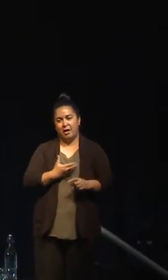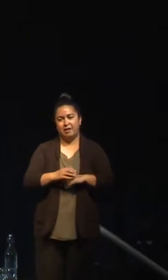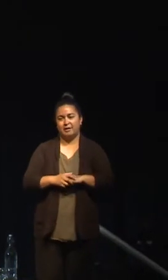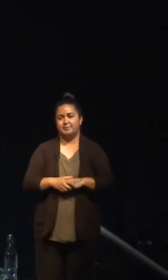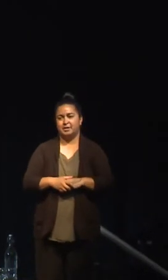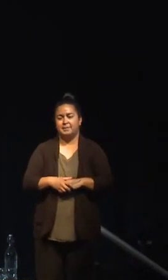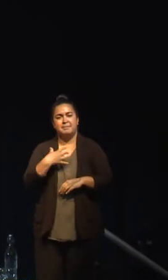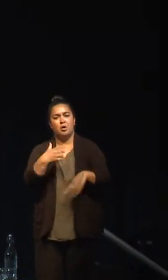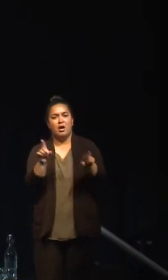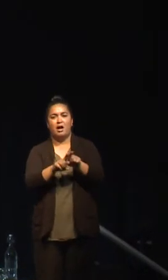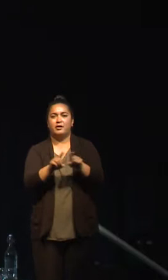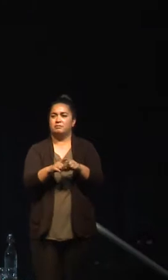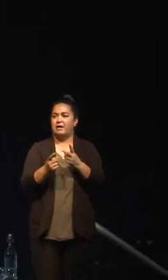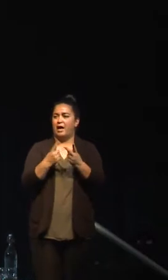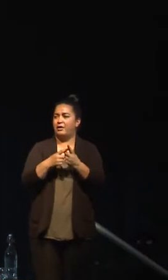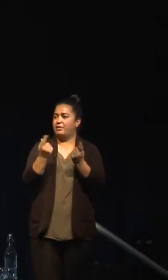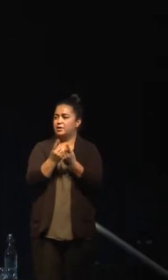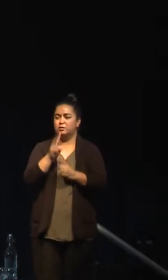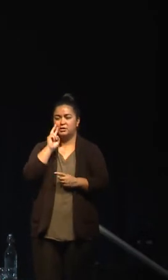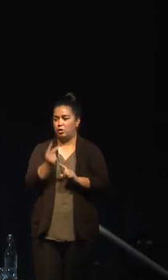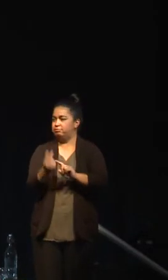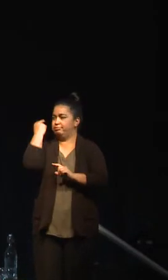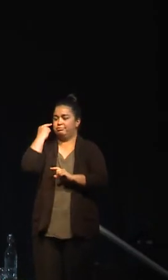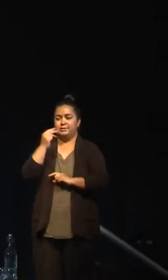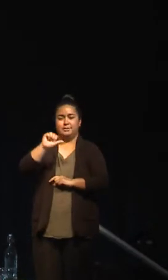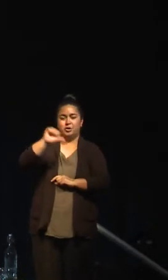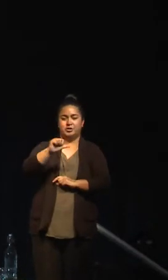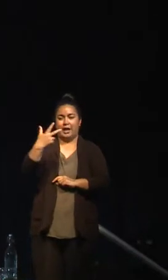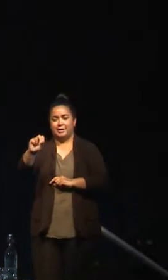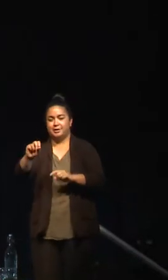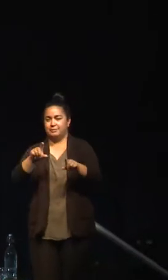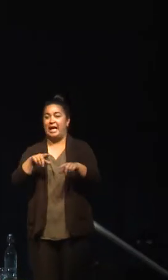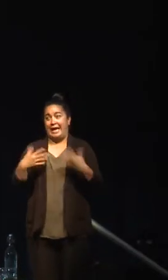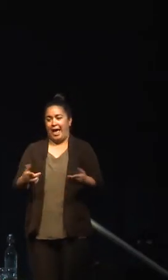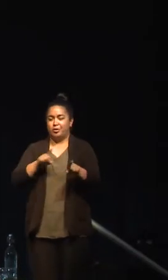the kinds of things that we saw in the 1980s which we're determined to avoid. So what does